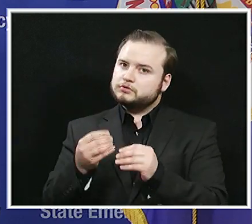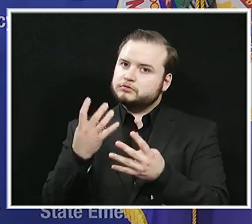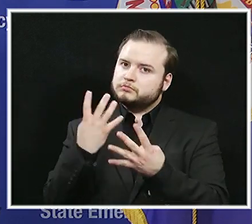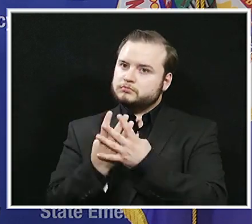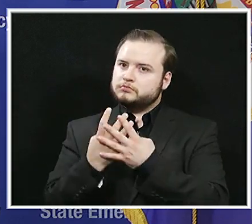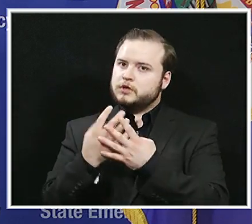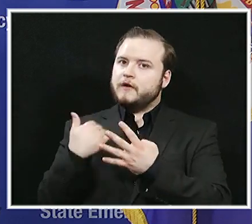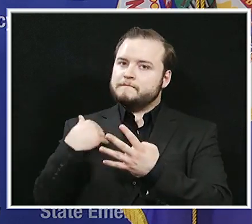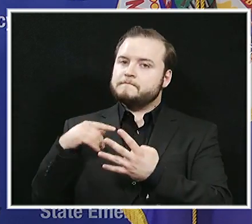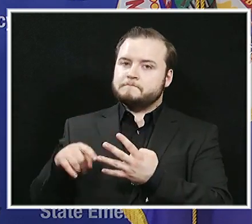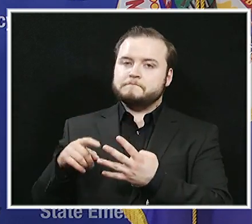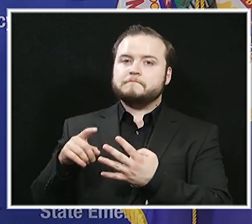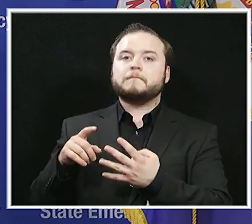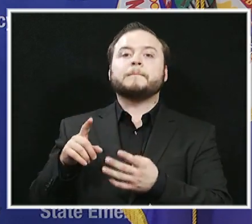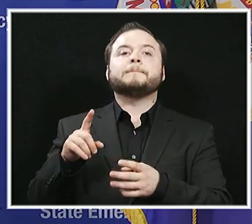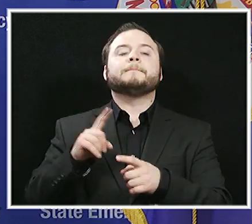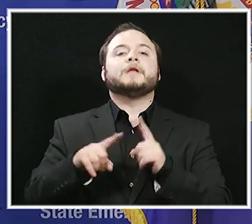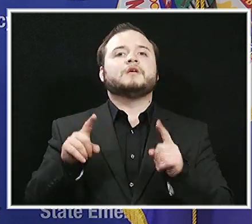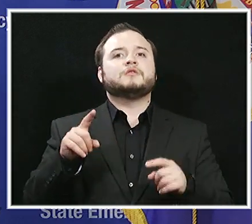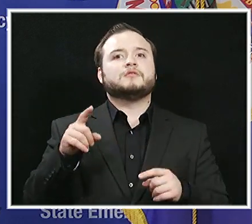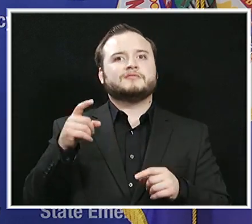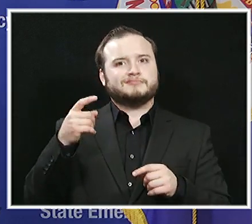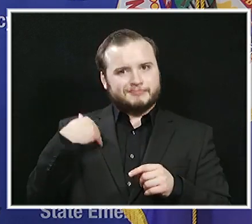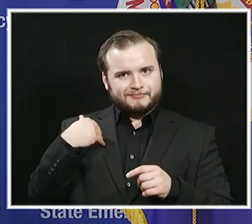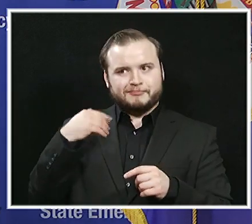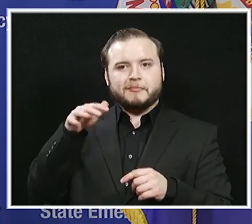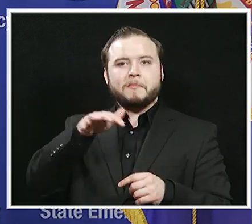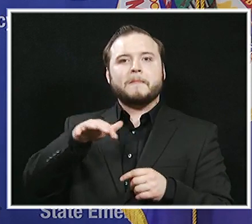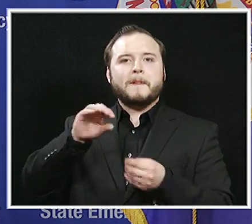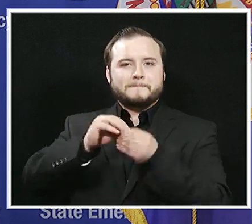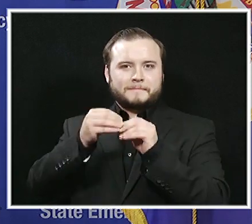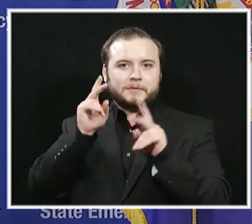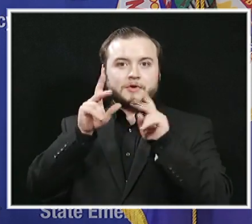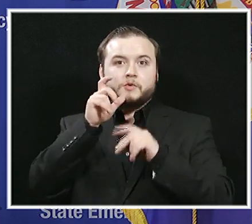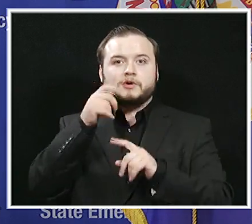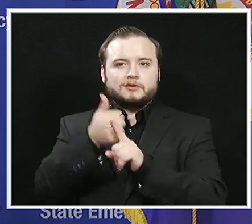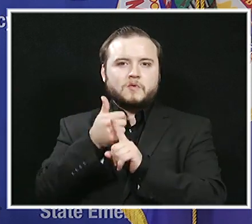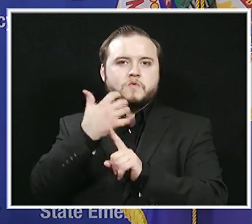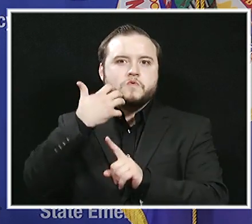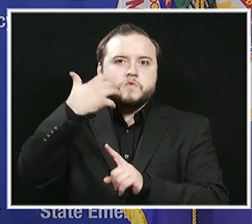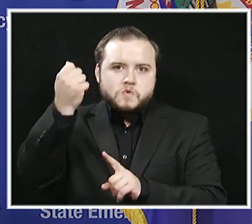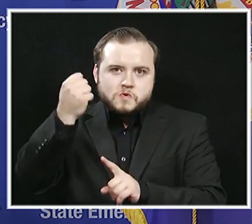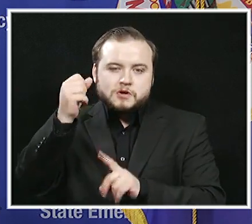We have the, as I said the lowest number of incarceration, but I don't think it's any secret, we have some pretty old facilities that just are not great